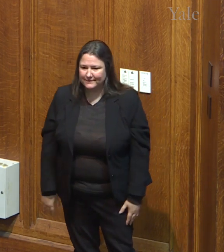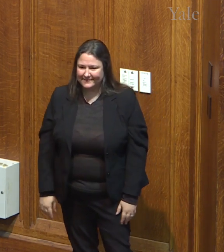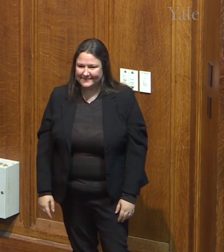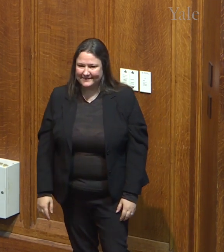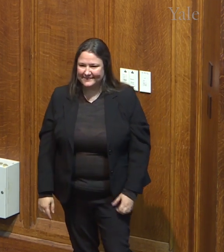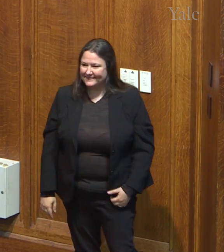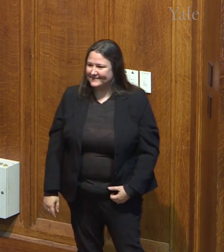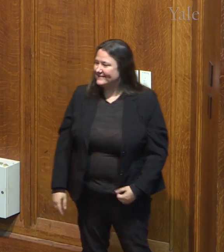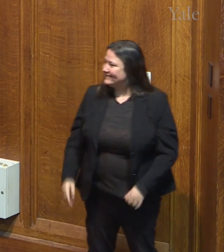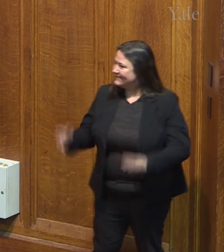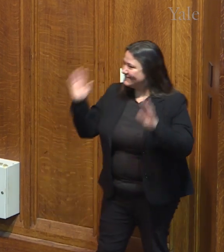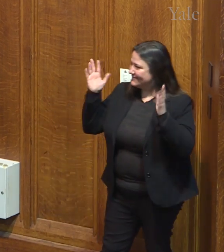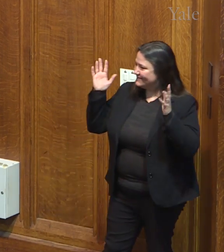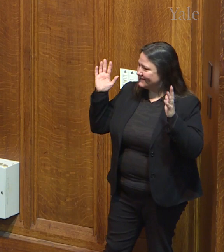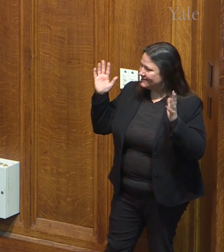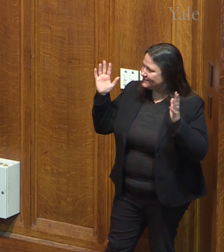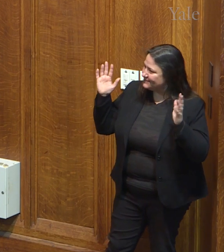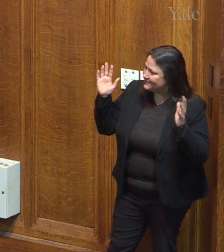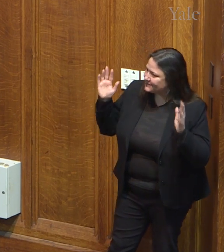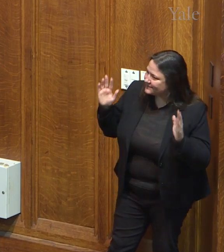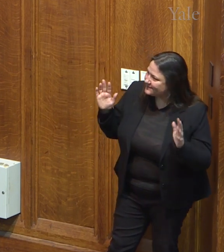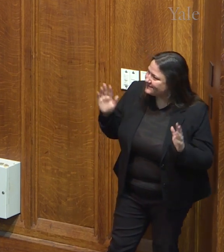(audience applauds)